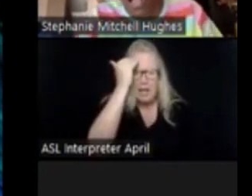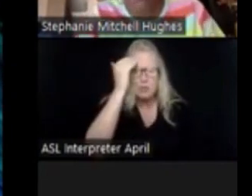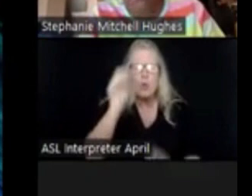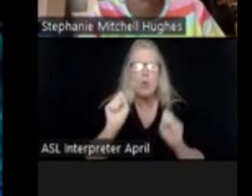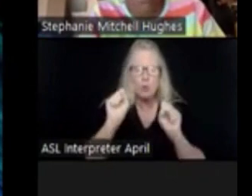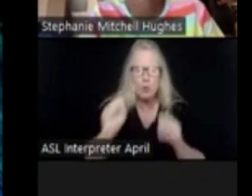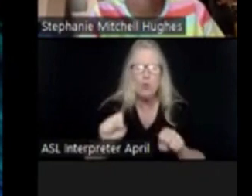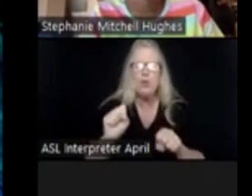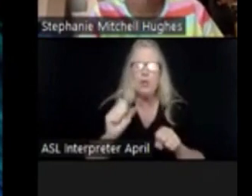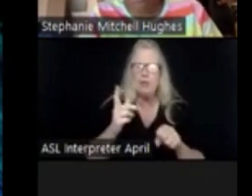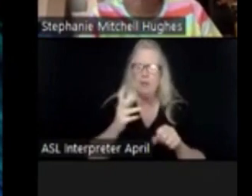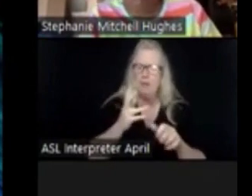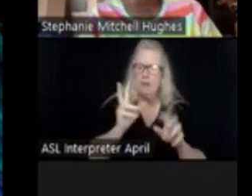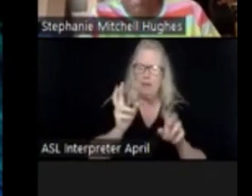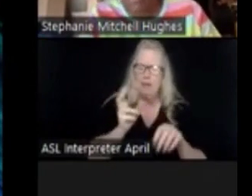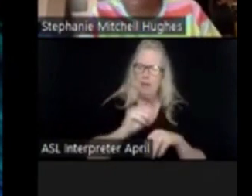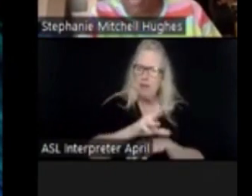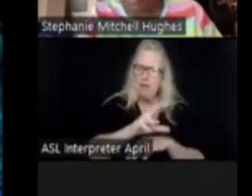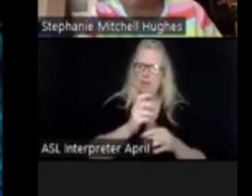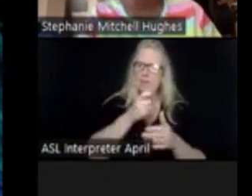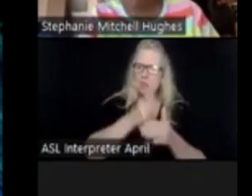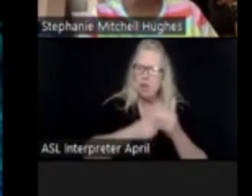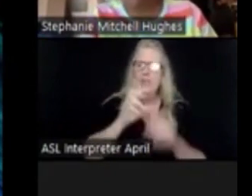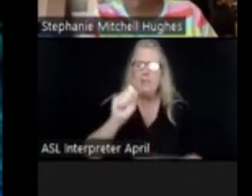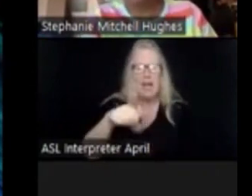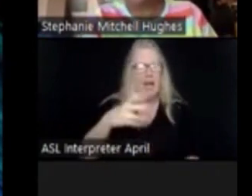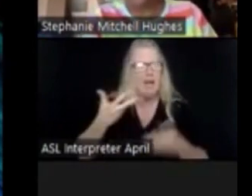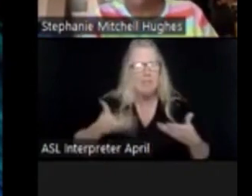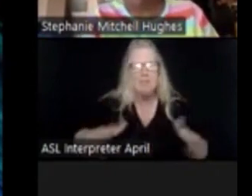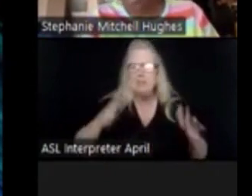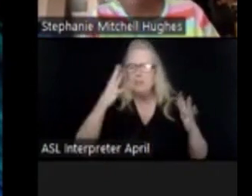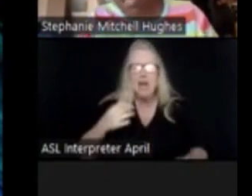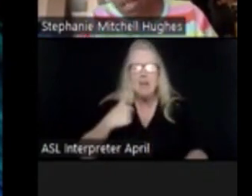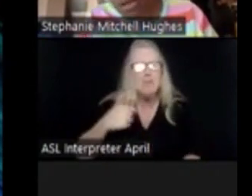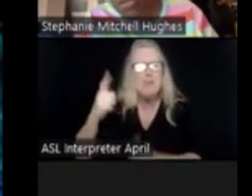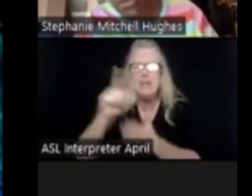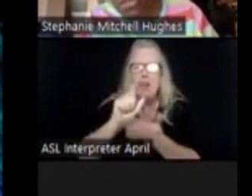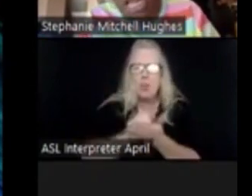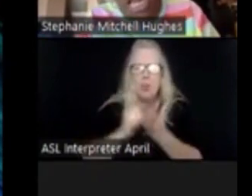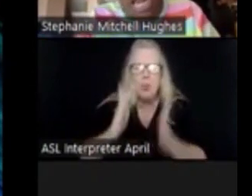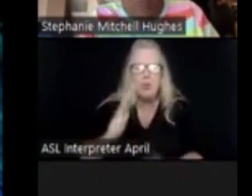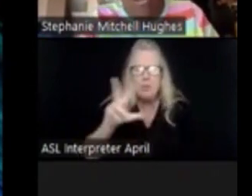FOR ME, THE DYE IS CAST. I HAVE BEEN A HOUR FOR 25 YEARS.